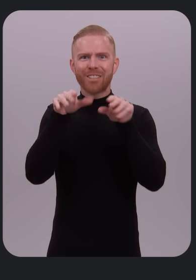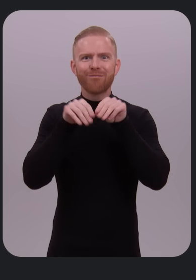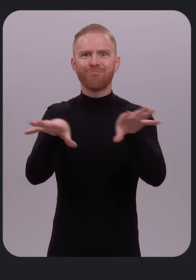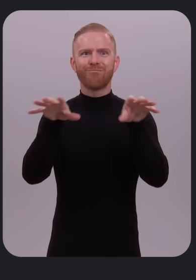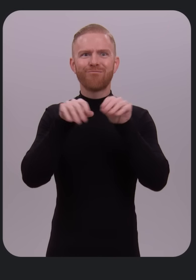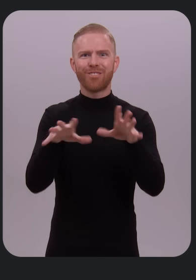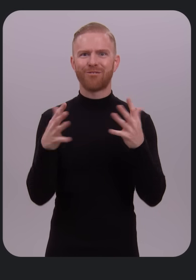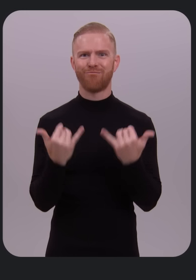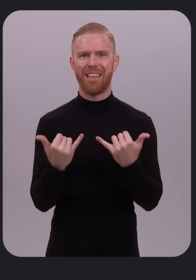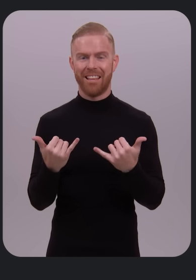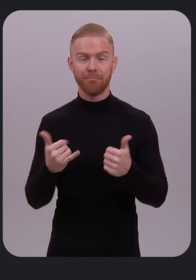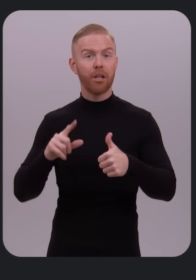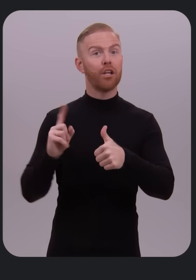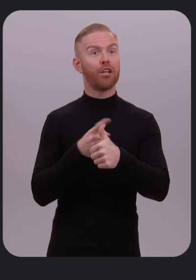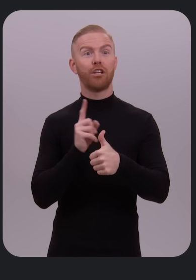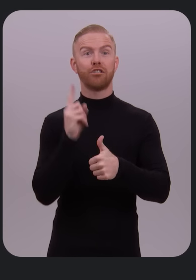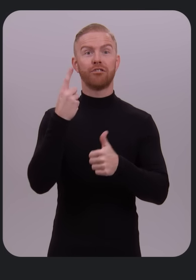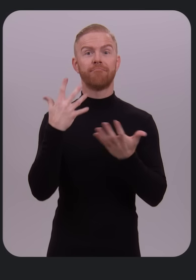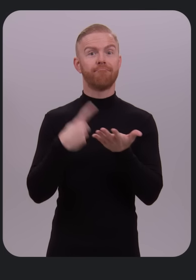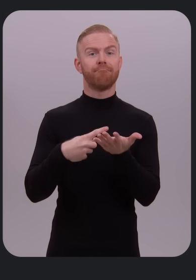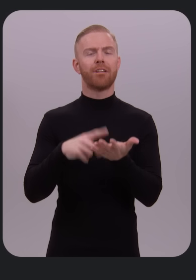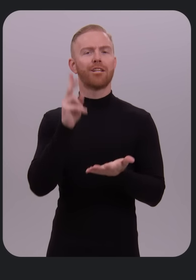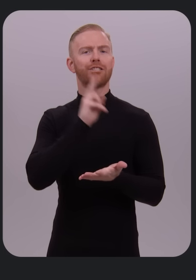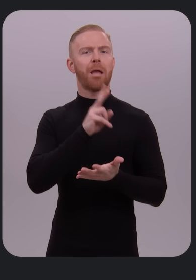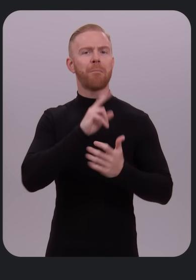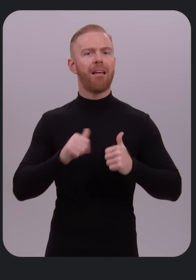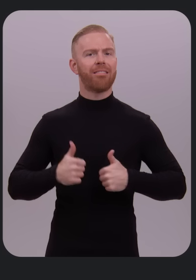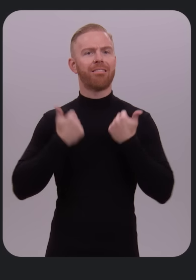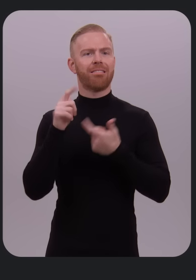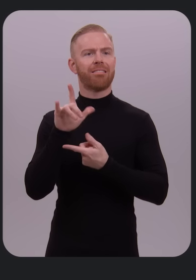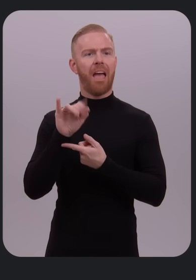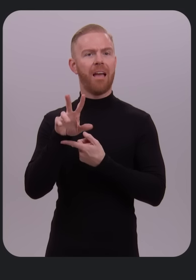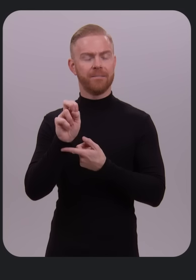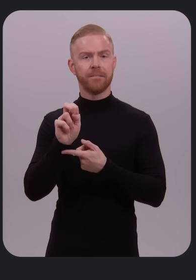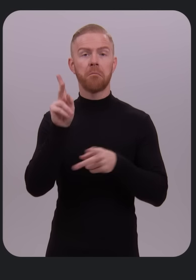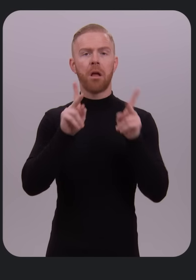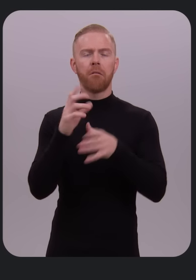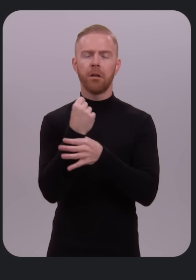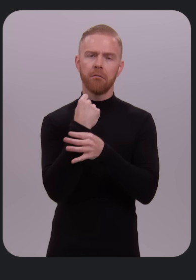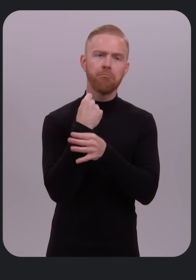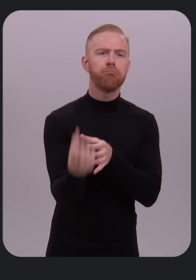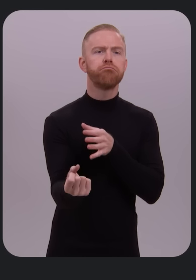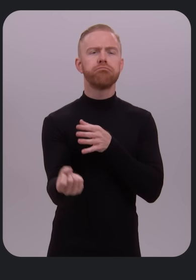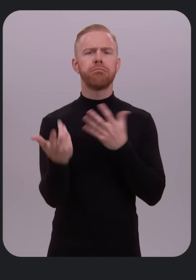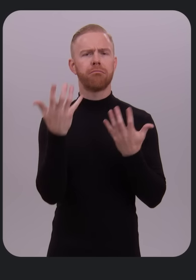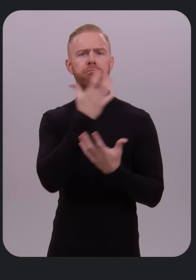First, let's talk about Gemini Live. People are blown away by how interactive and natural